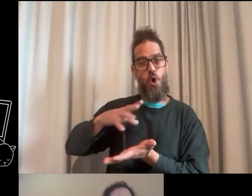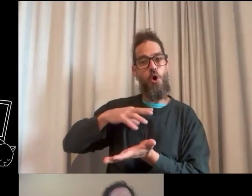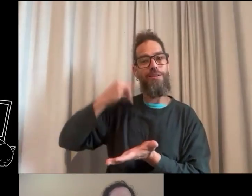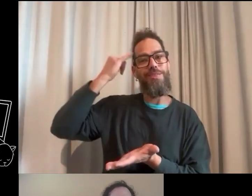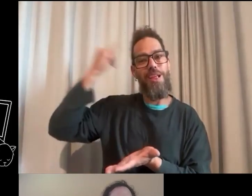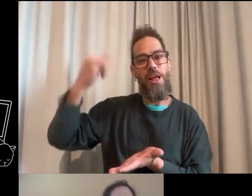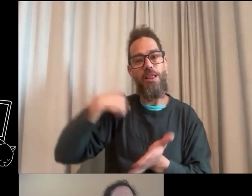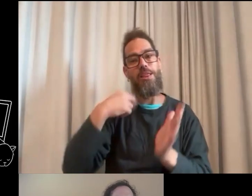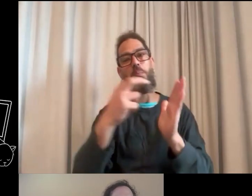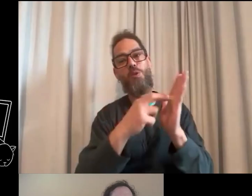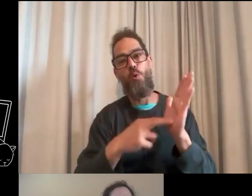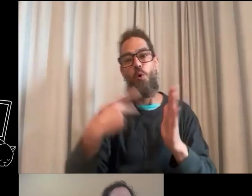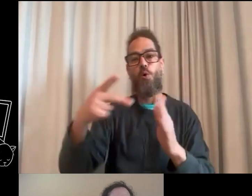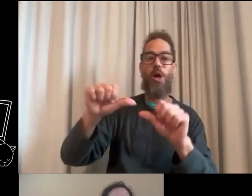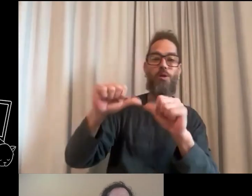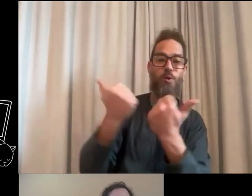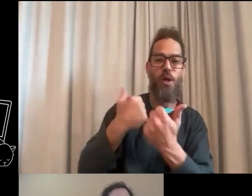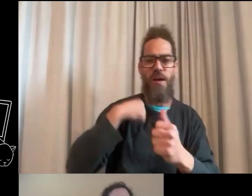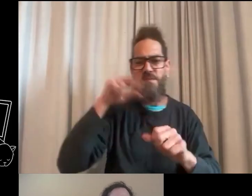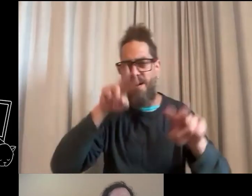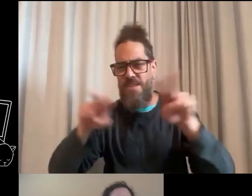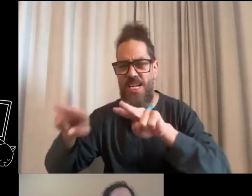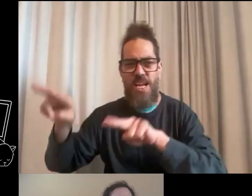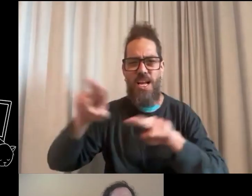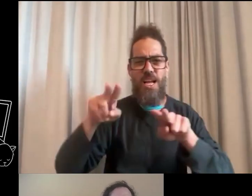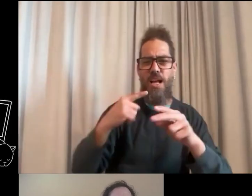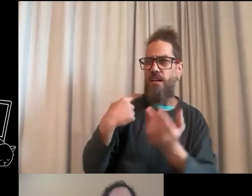guide specifically for your organization, we thoroughly interview you and we